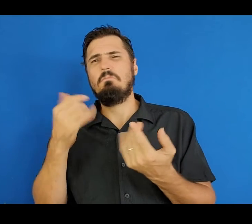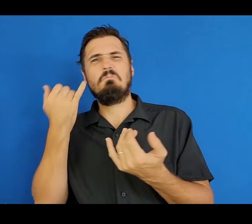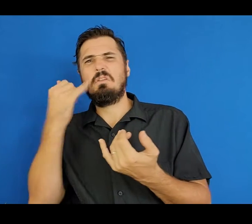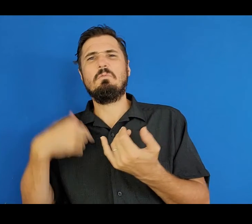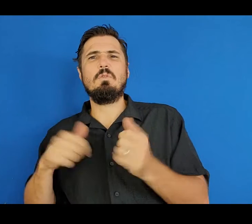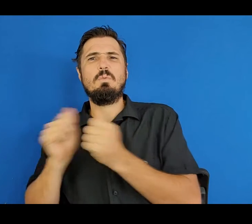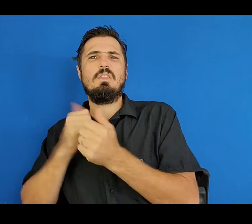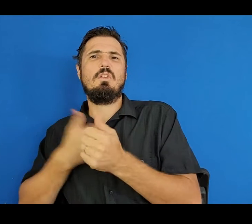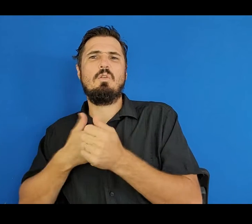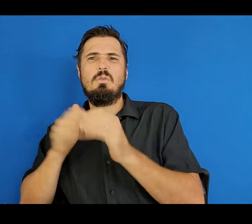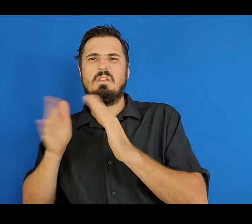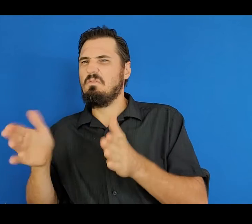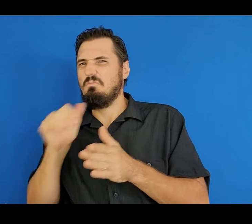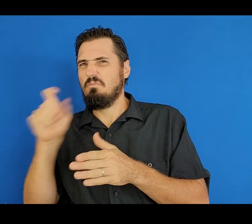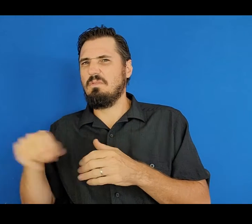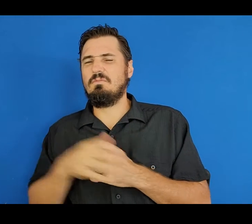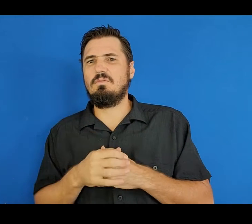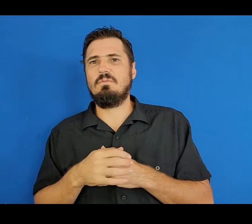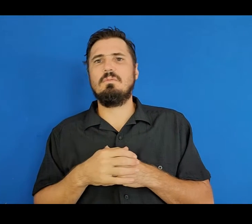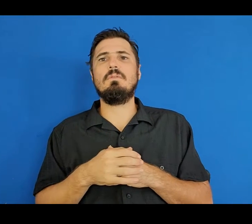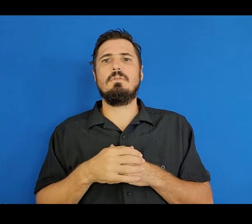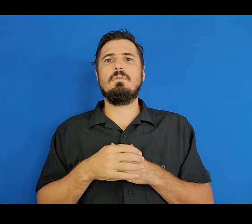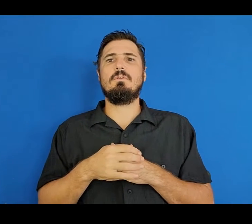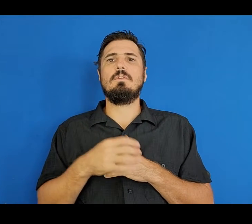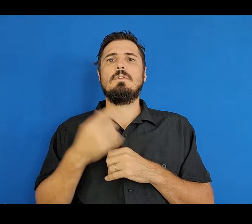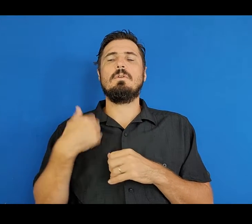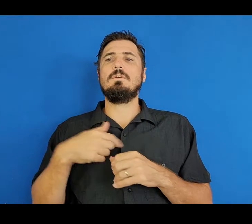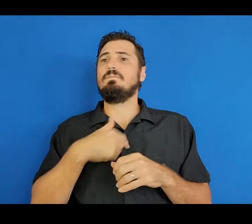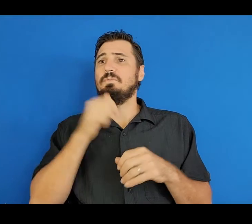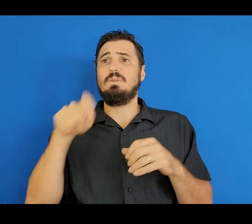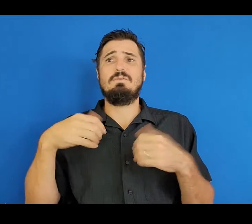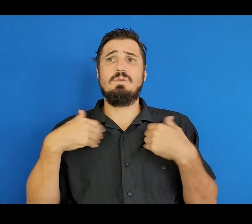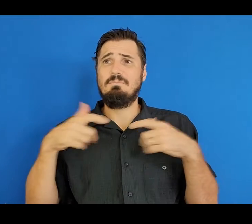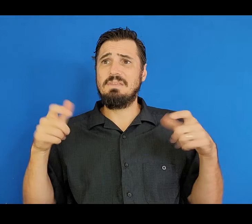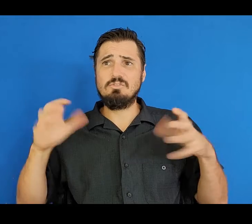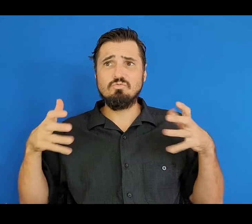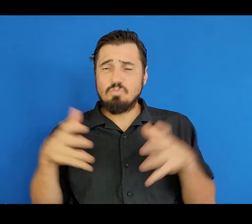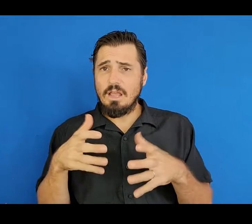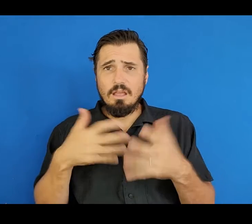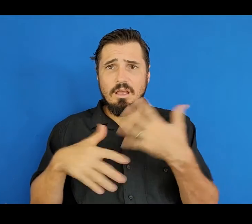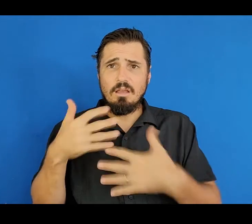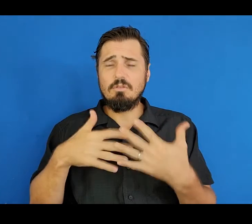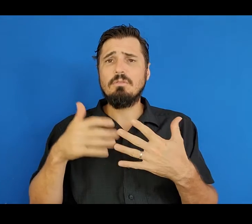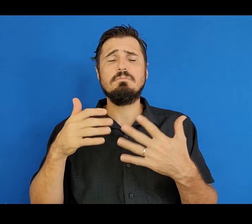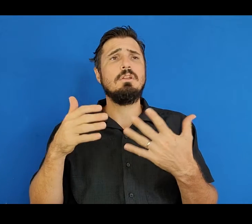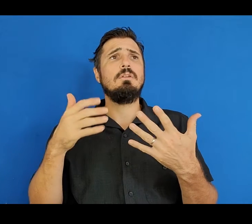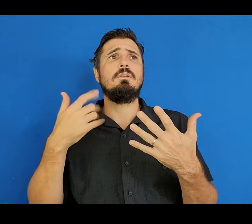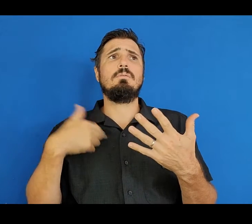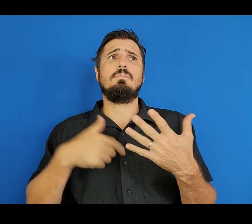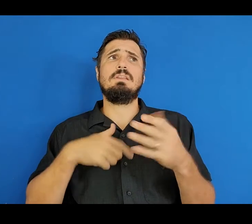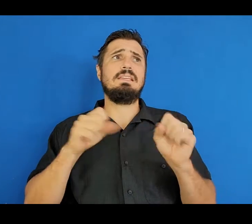Avoiding crowds reduces the chance of transmission—we can avoid crowded places and large events